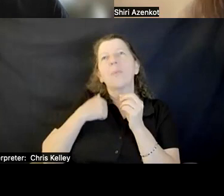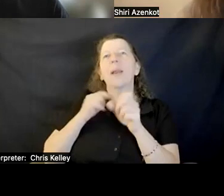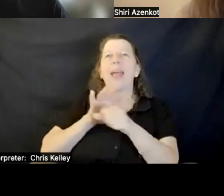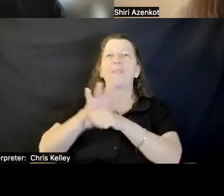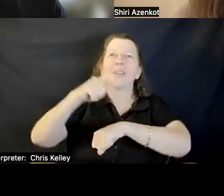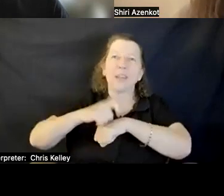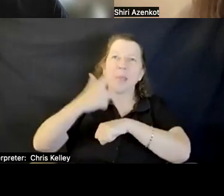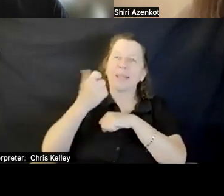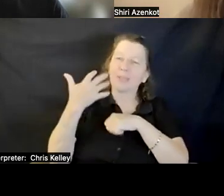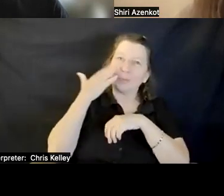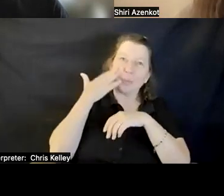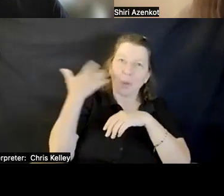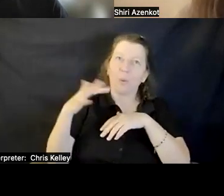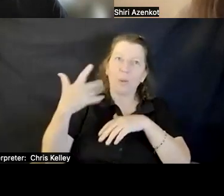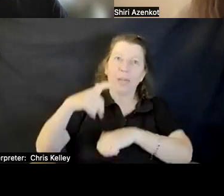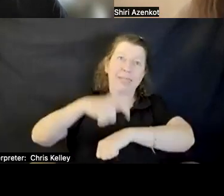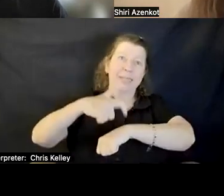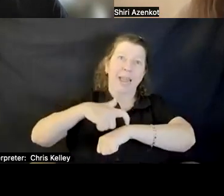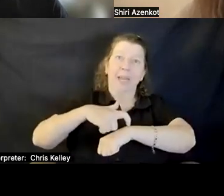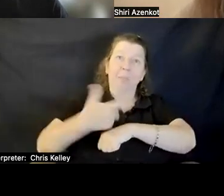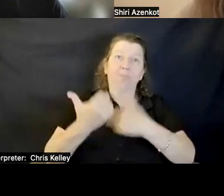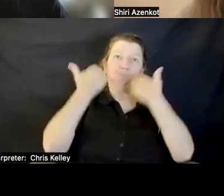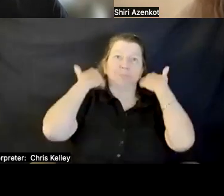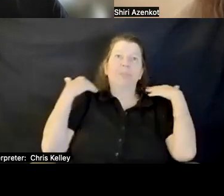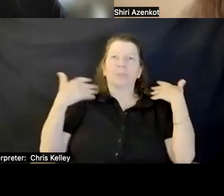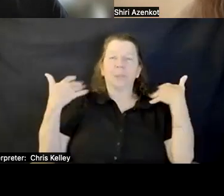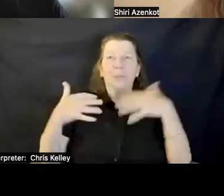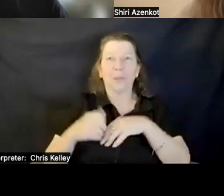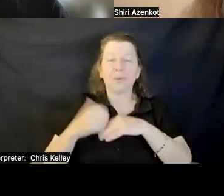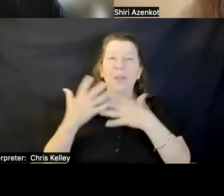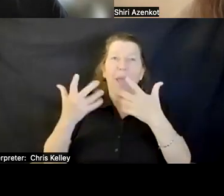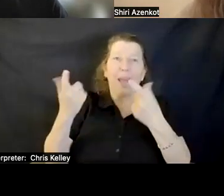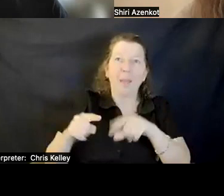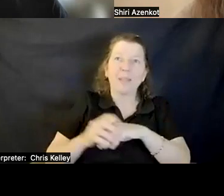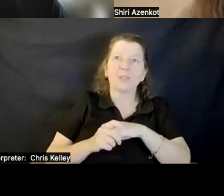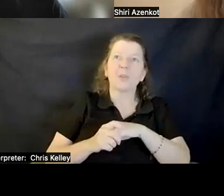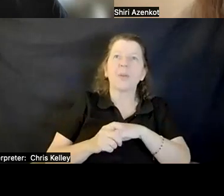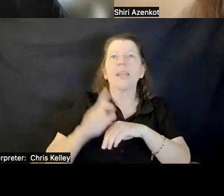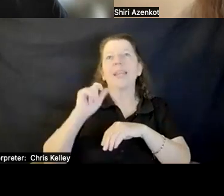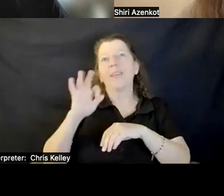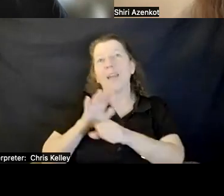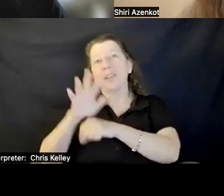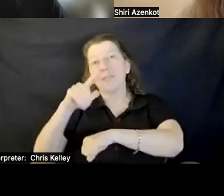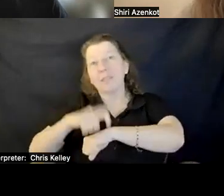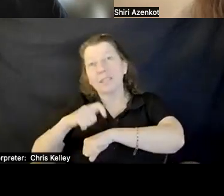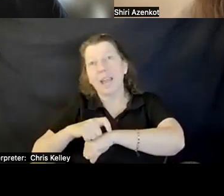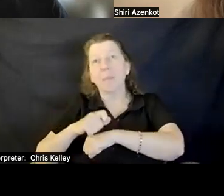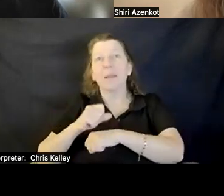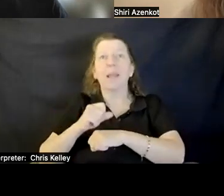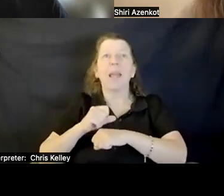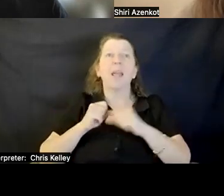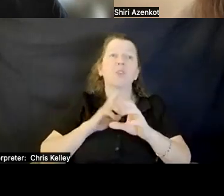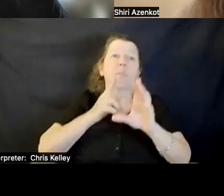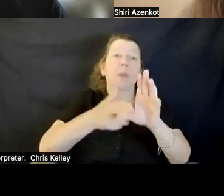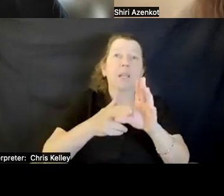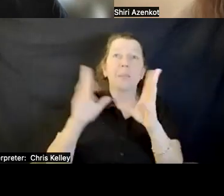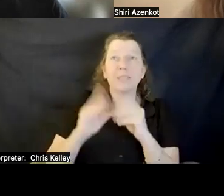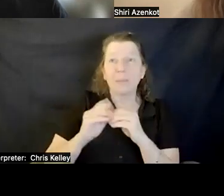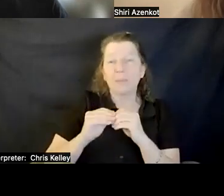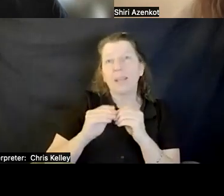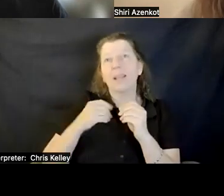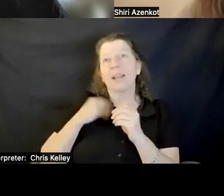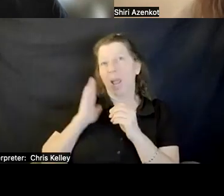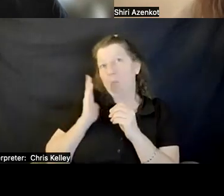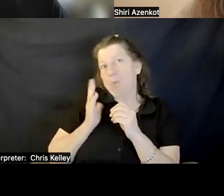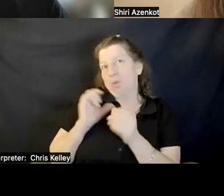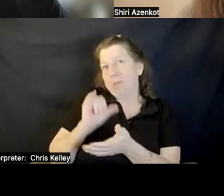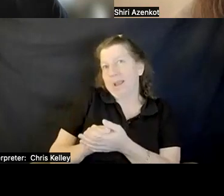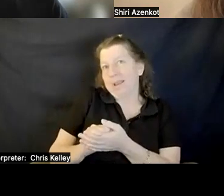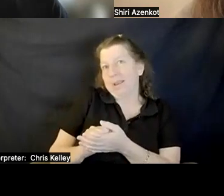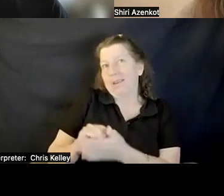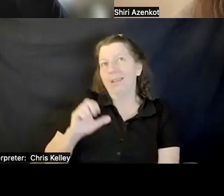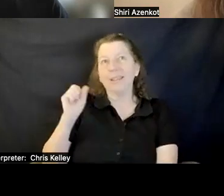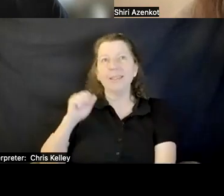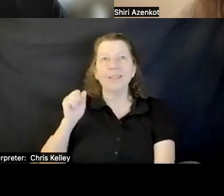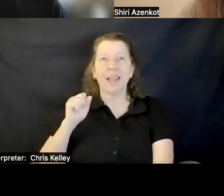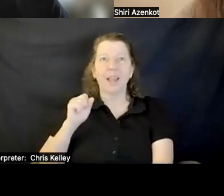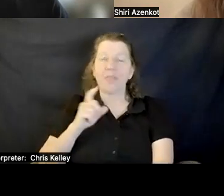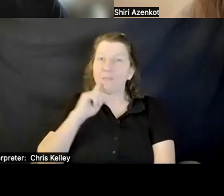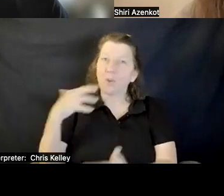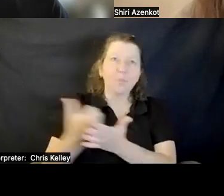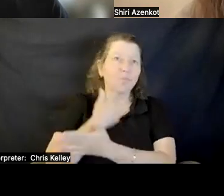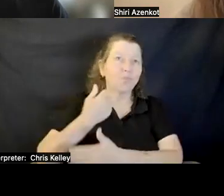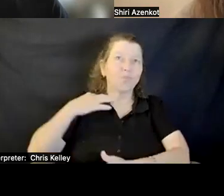is really a difficult thing. When I get time I do the seminars. They are useful sources for my work.